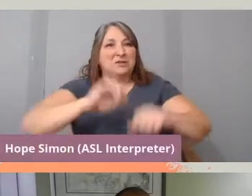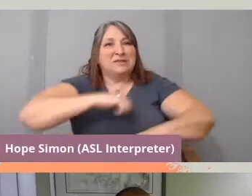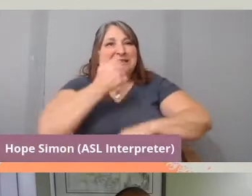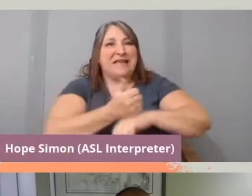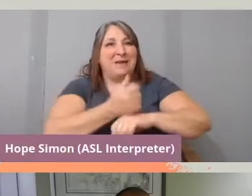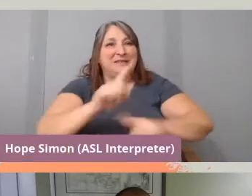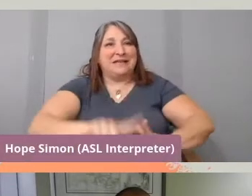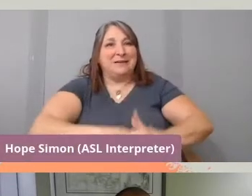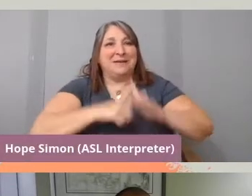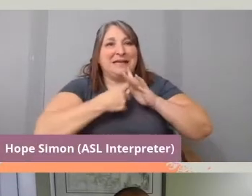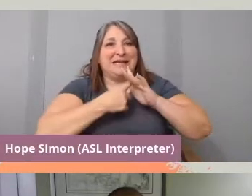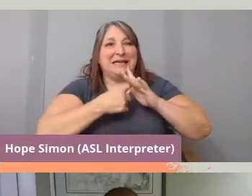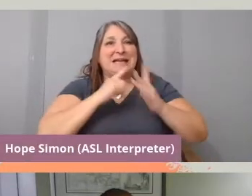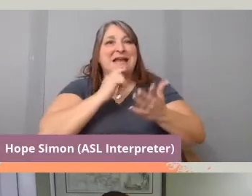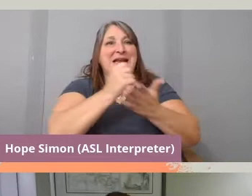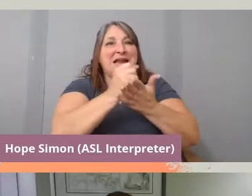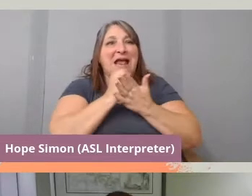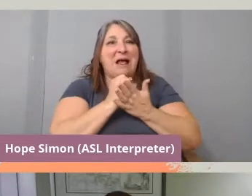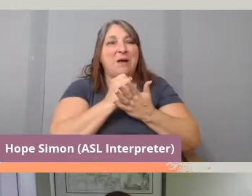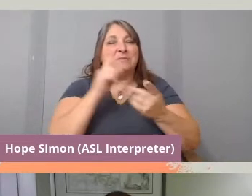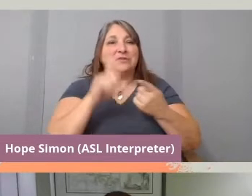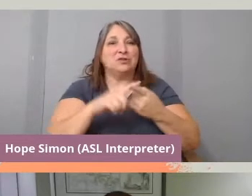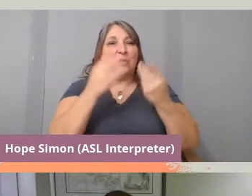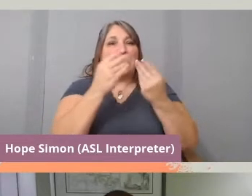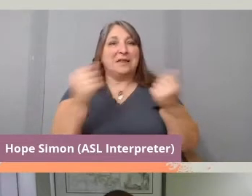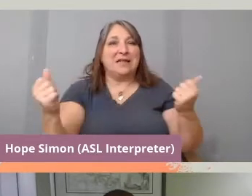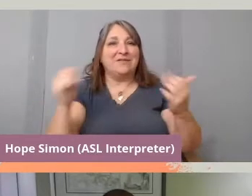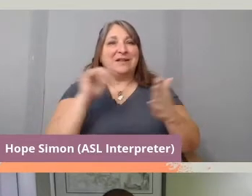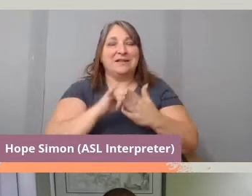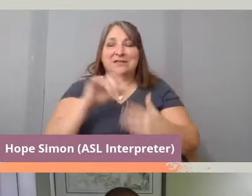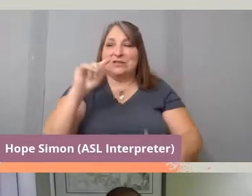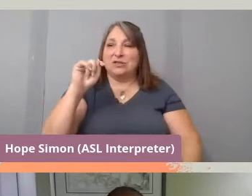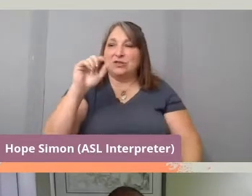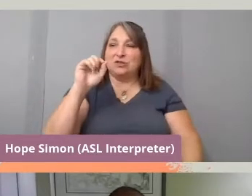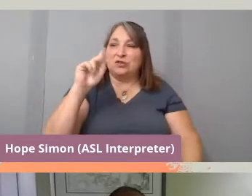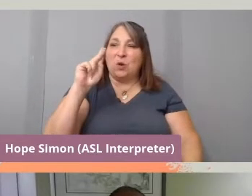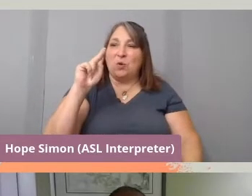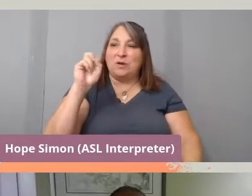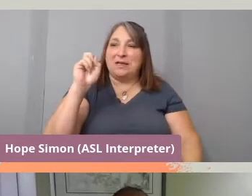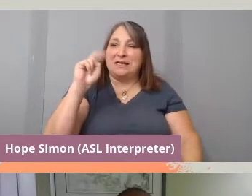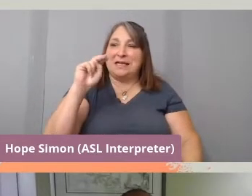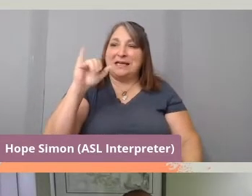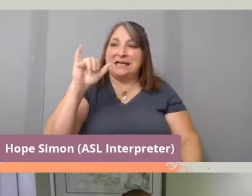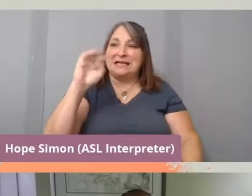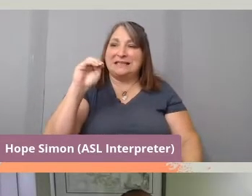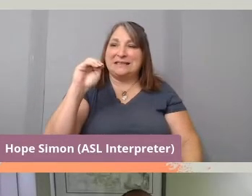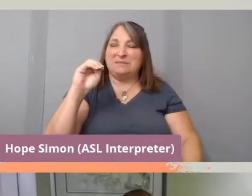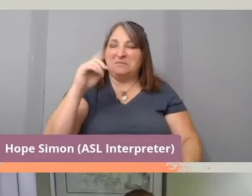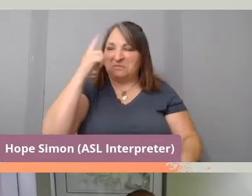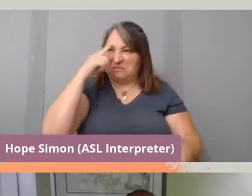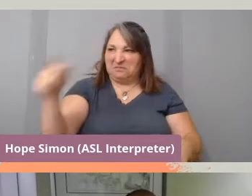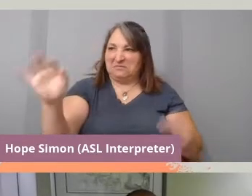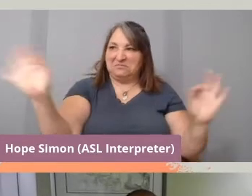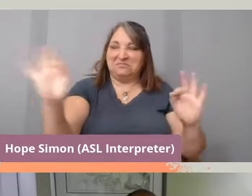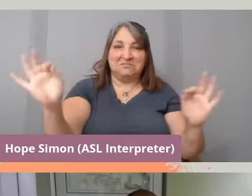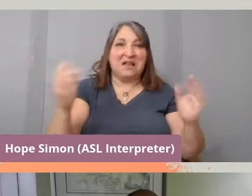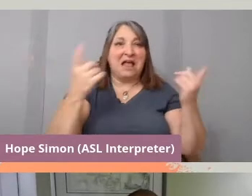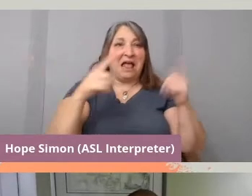And it does help to alleviate this tokenism that has been happening. I mean, I do feel like a lot of times, you know...